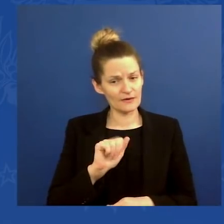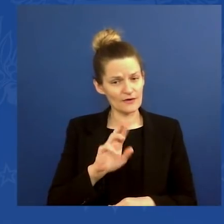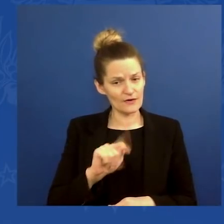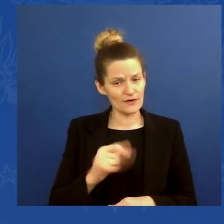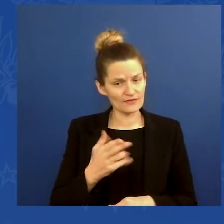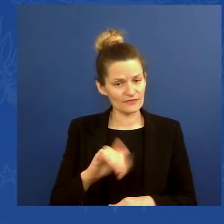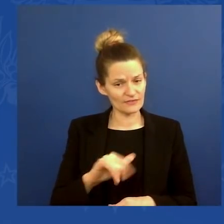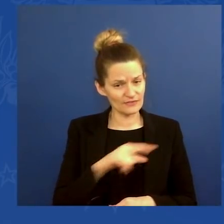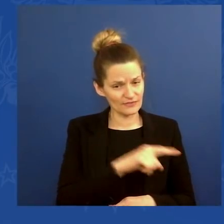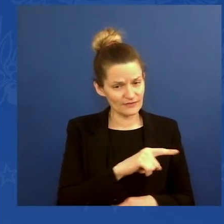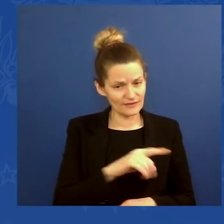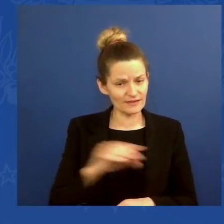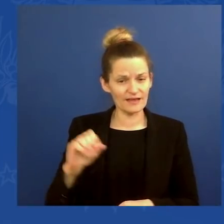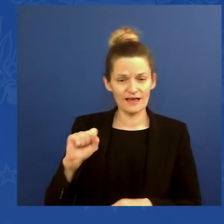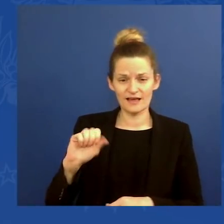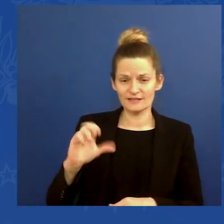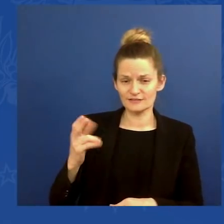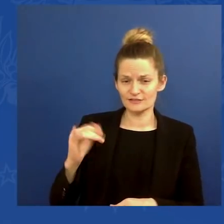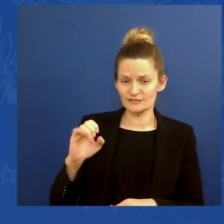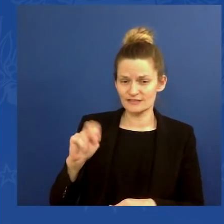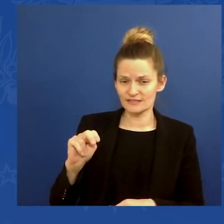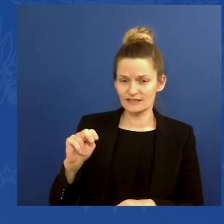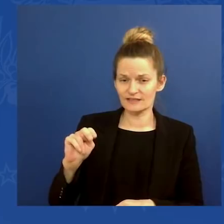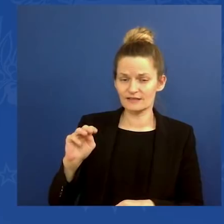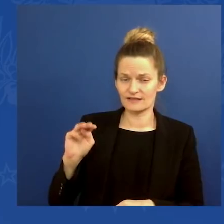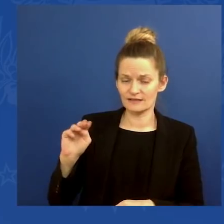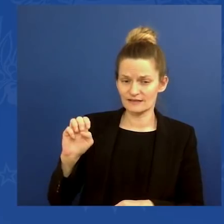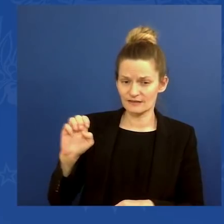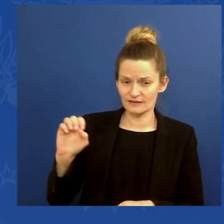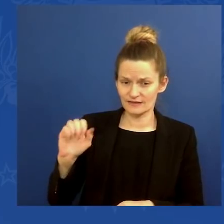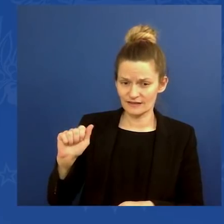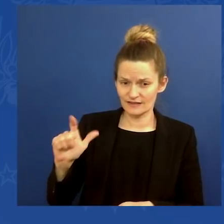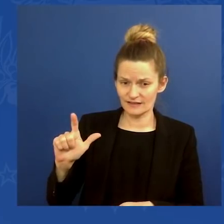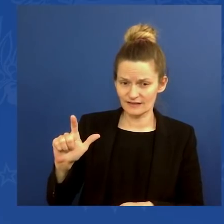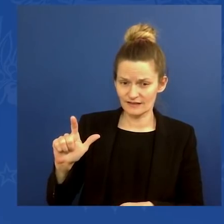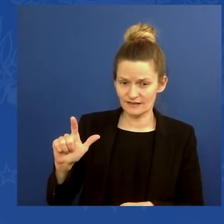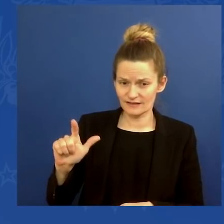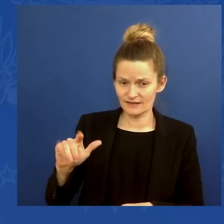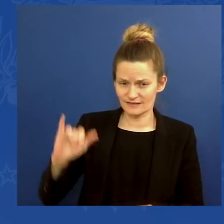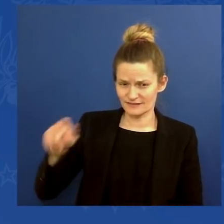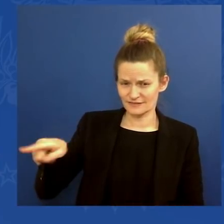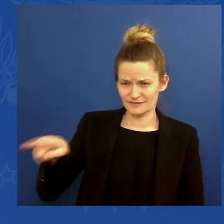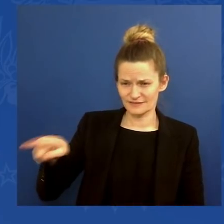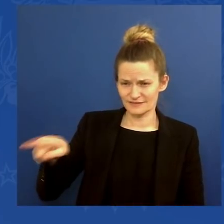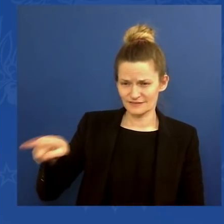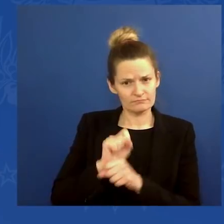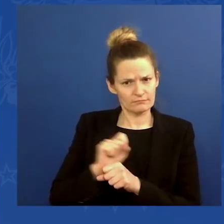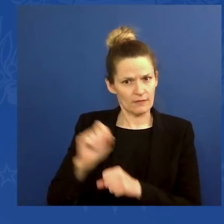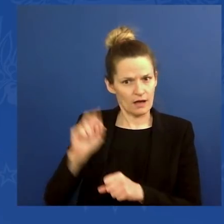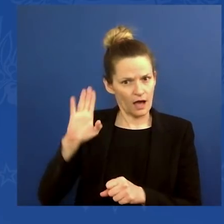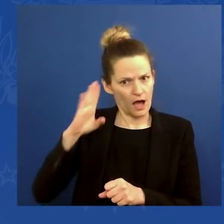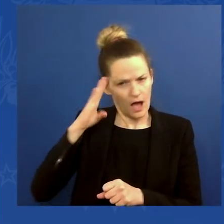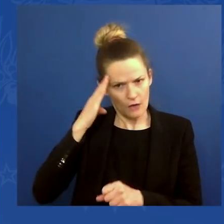who is Irish, as we say where I come from, from the belt buckle to shoe sole -- and --